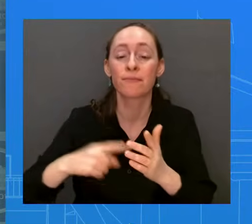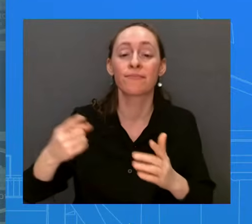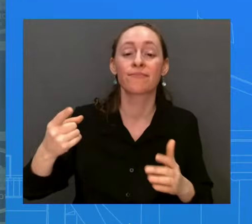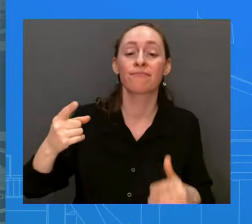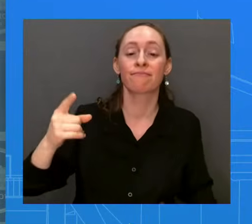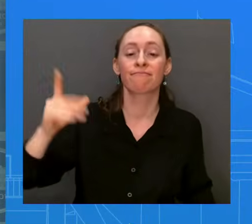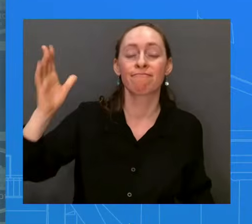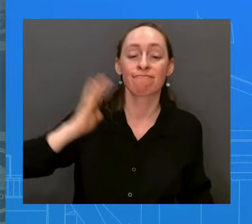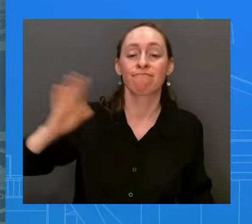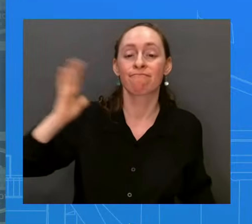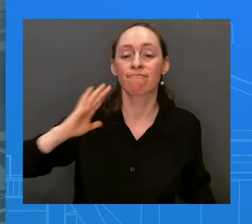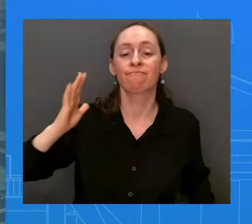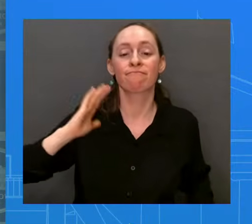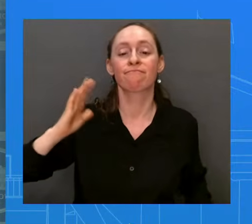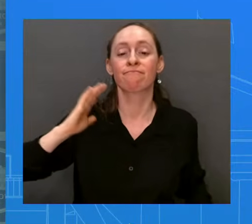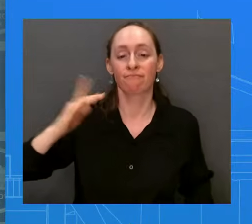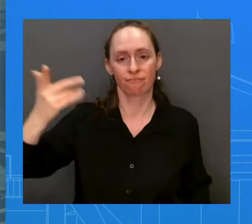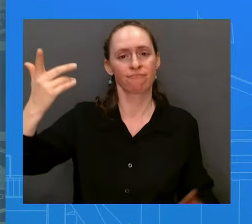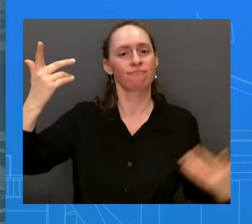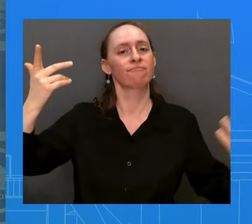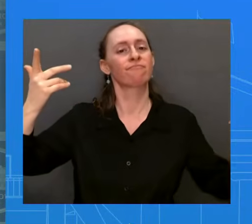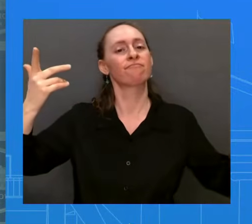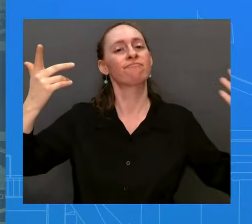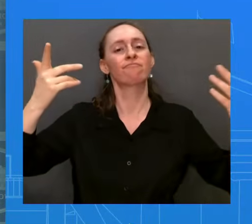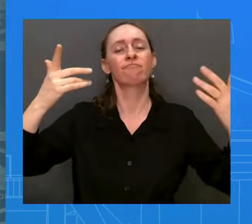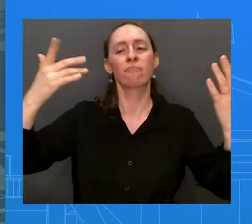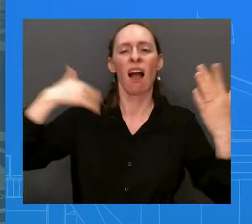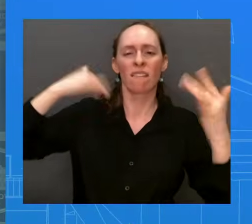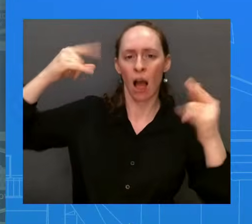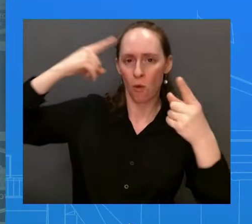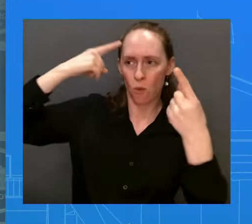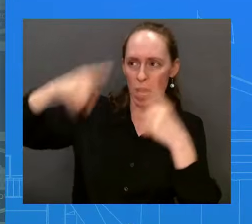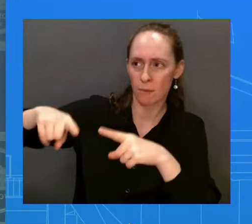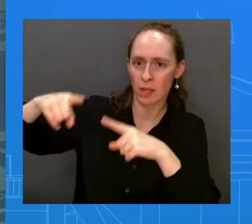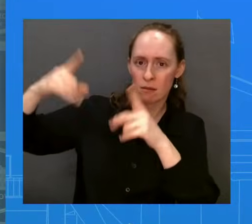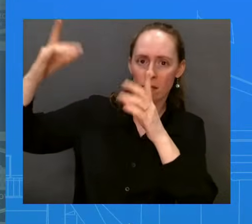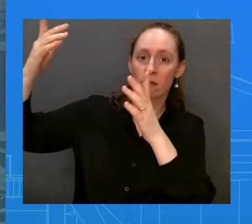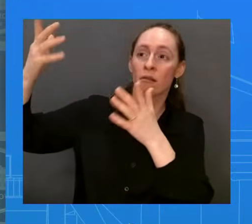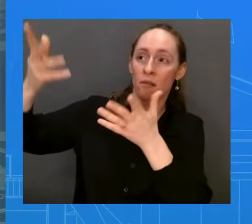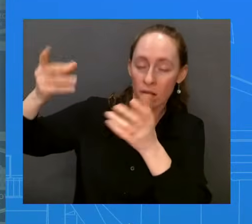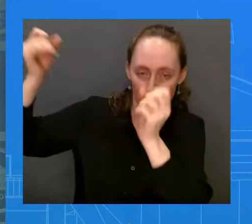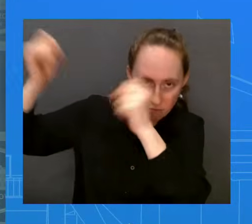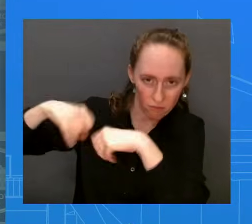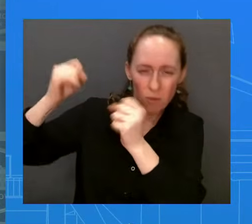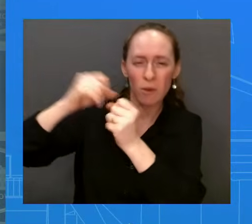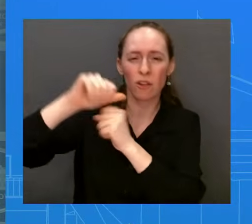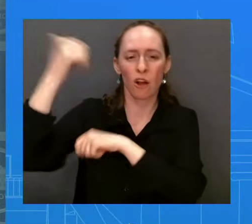and when you know that there's going to be an open skies flight by Russia, you take the appropriate actions.